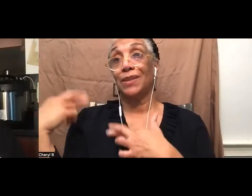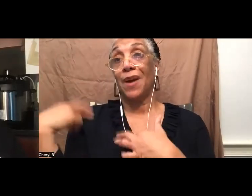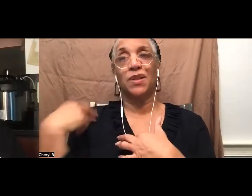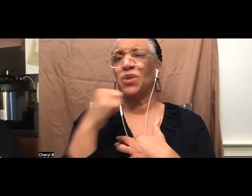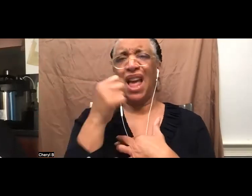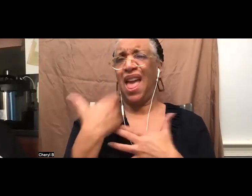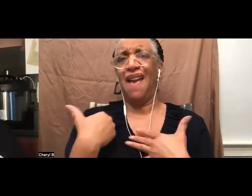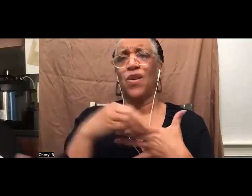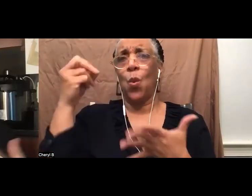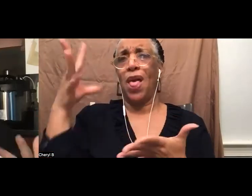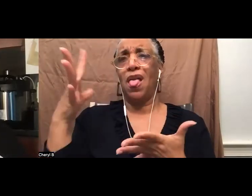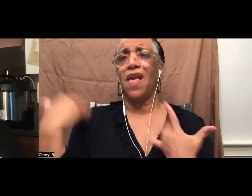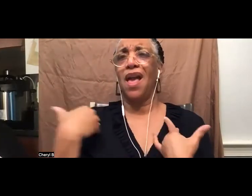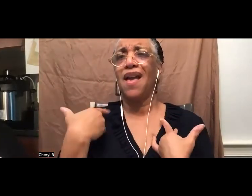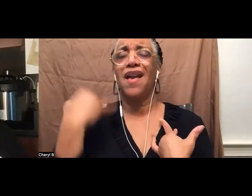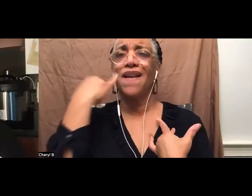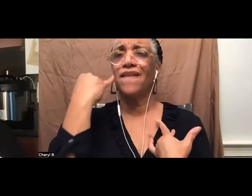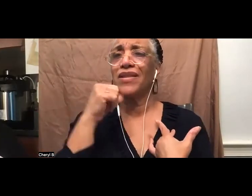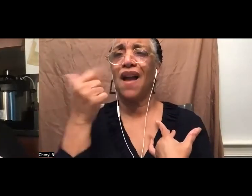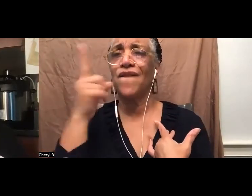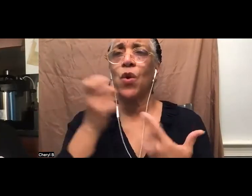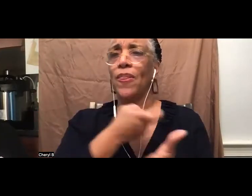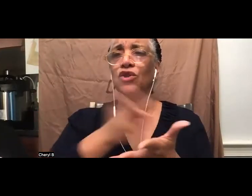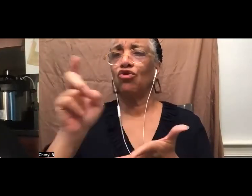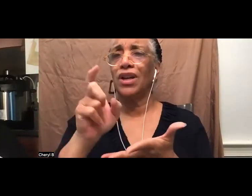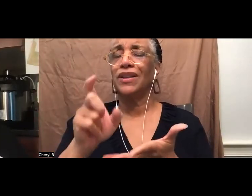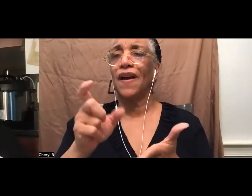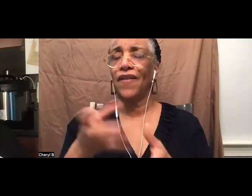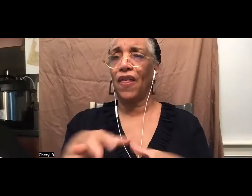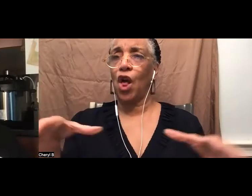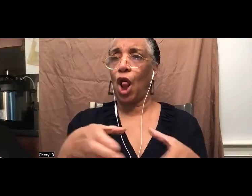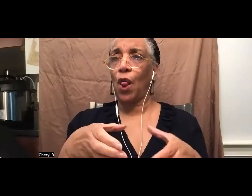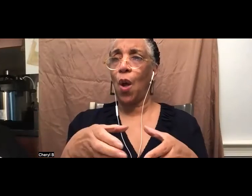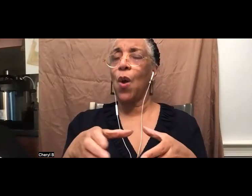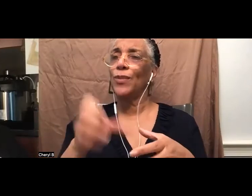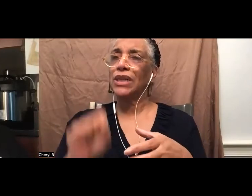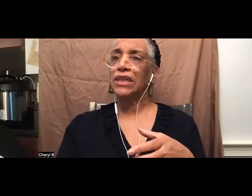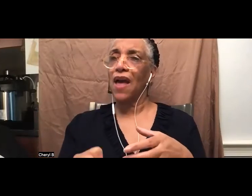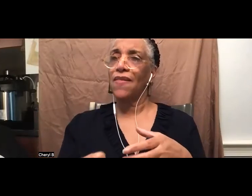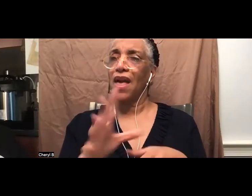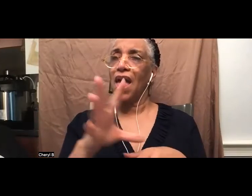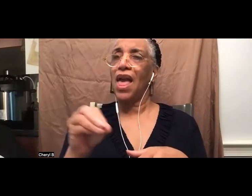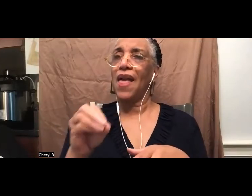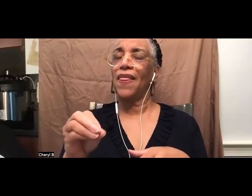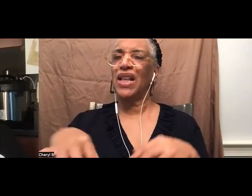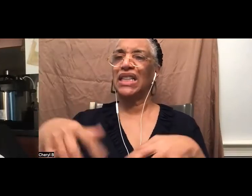had it not been for the destruction of the global South and Indigenous people and lands. However, the